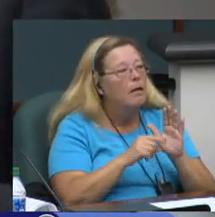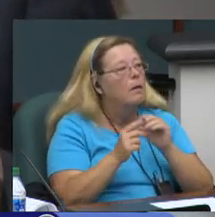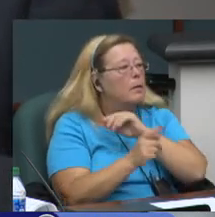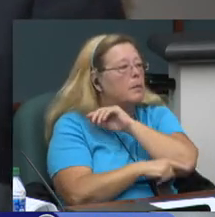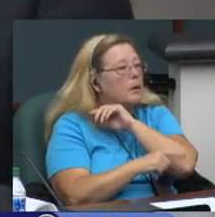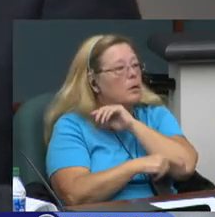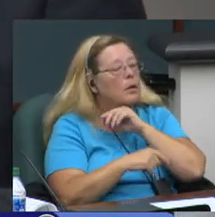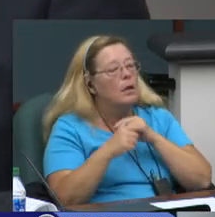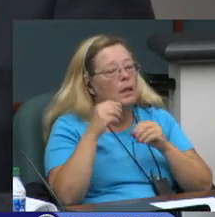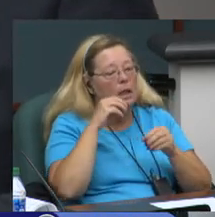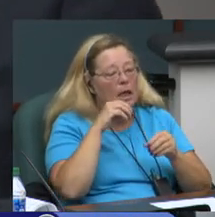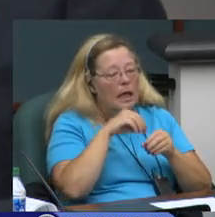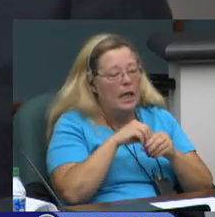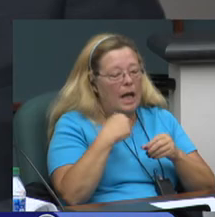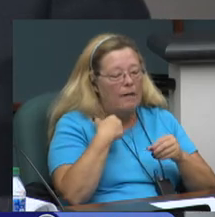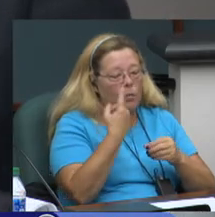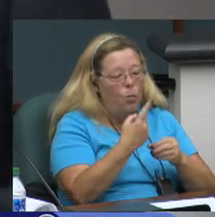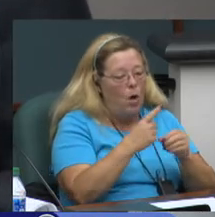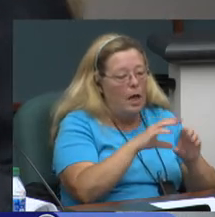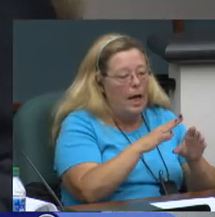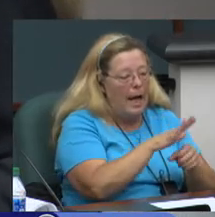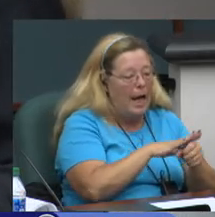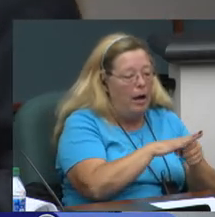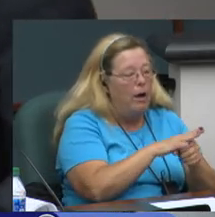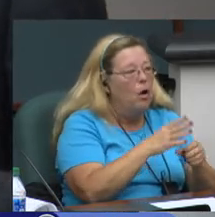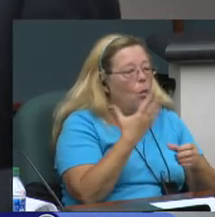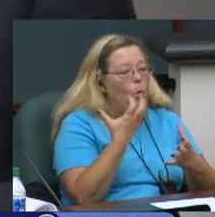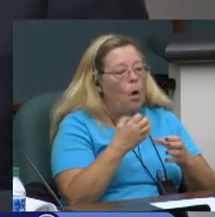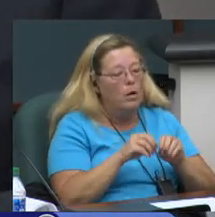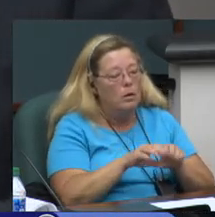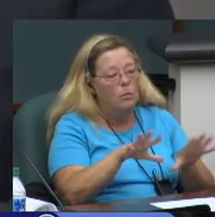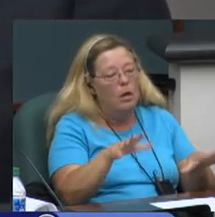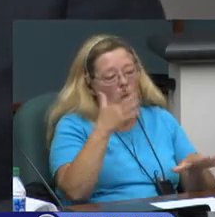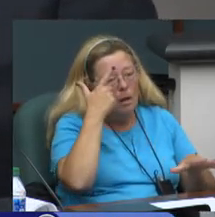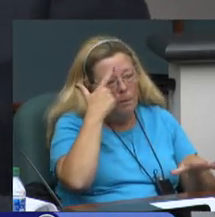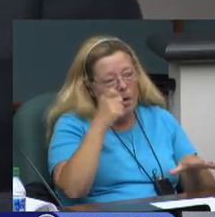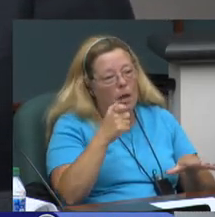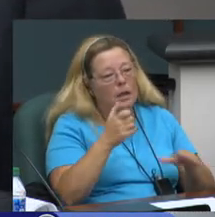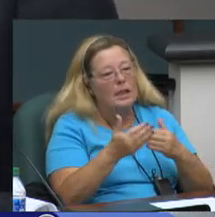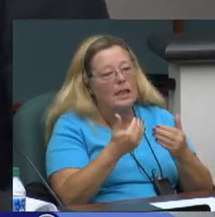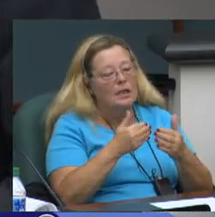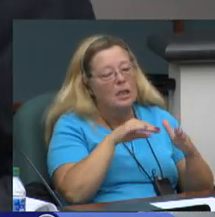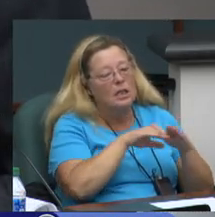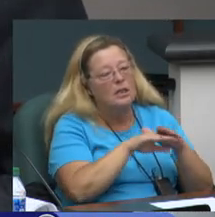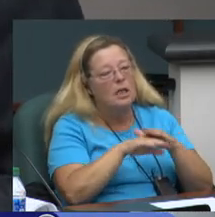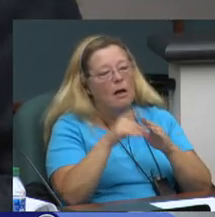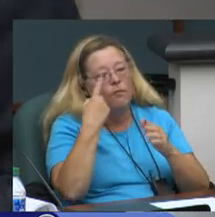a concentrated area we also want them spread out so that they're geographically accessible to different members of the community as well so